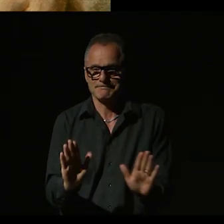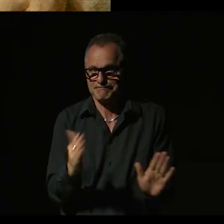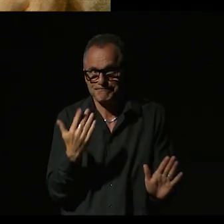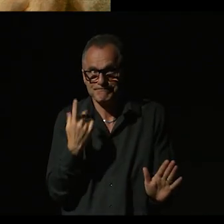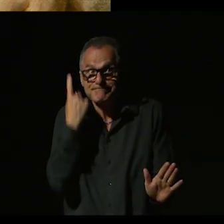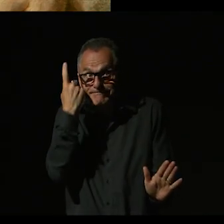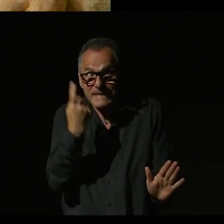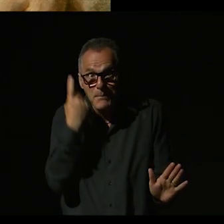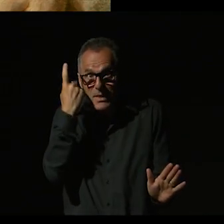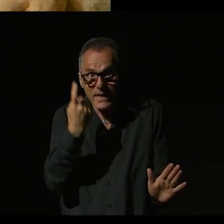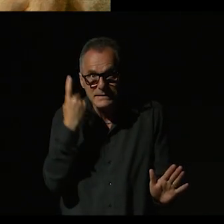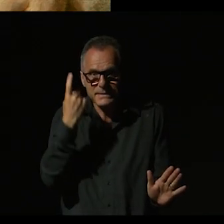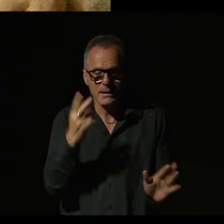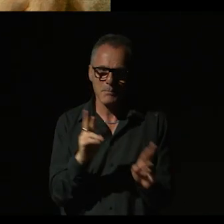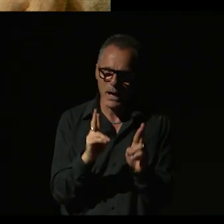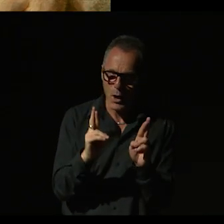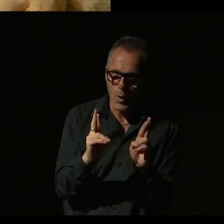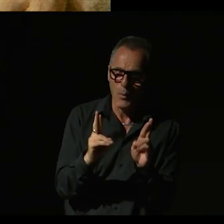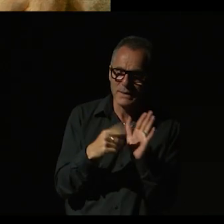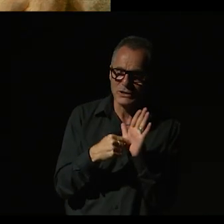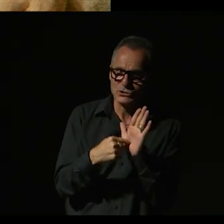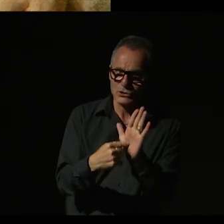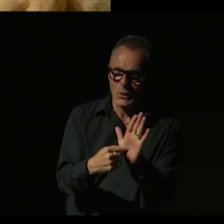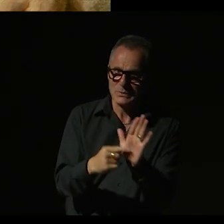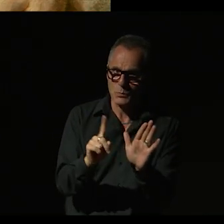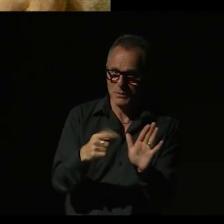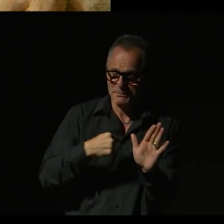but I hope it shows you what I try to explain.